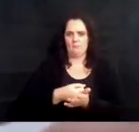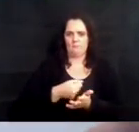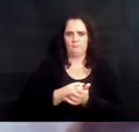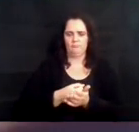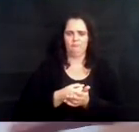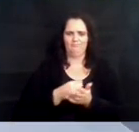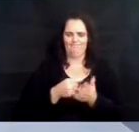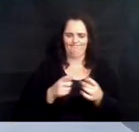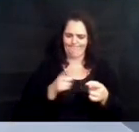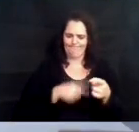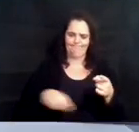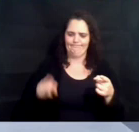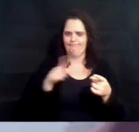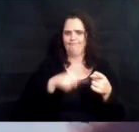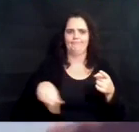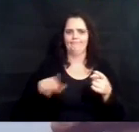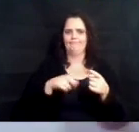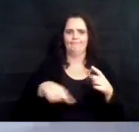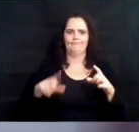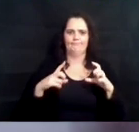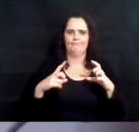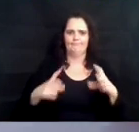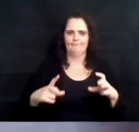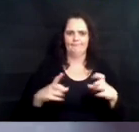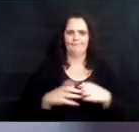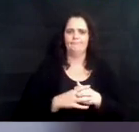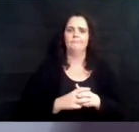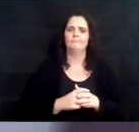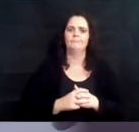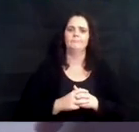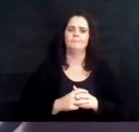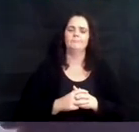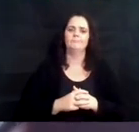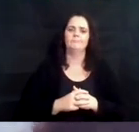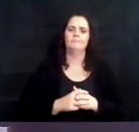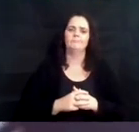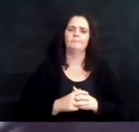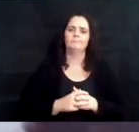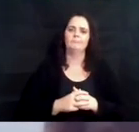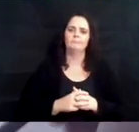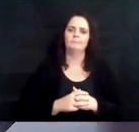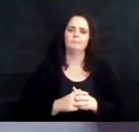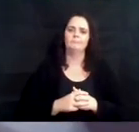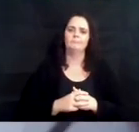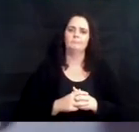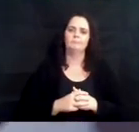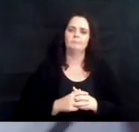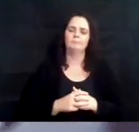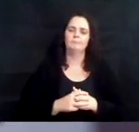Nice big circle for that cast shadow which then has the teacup, which